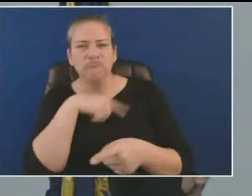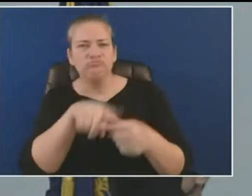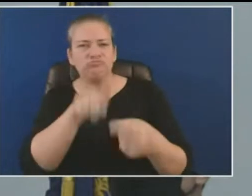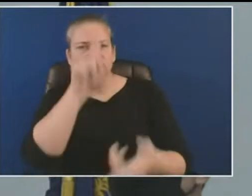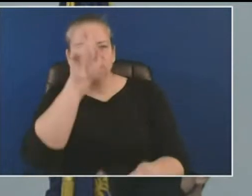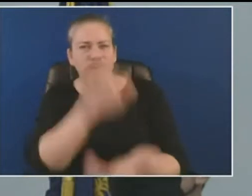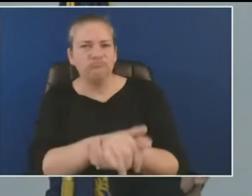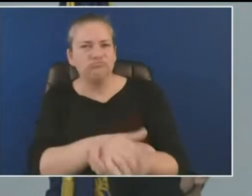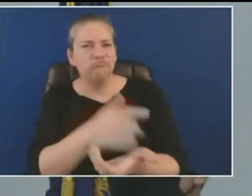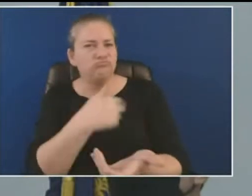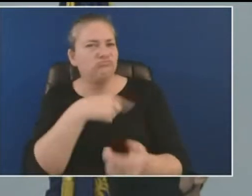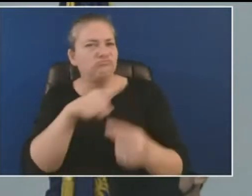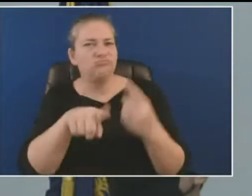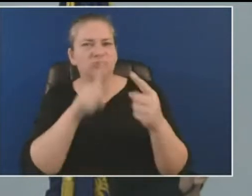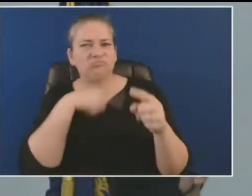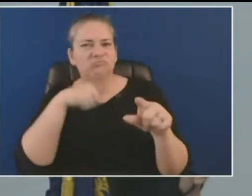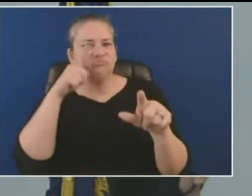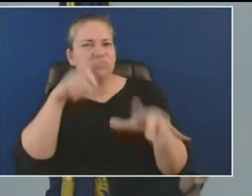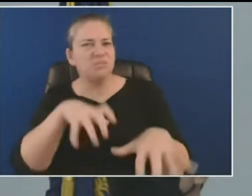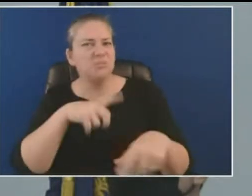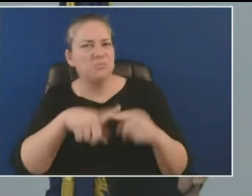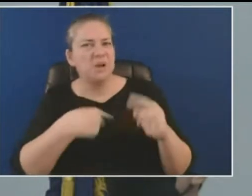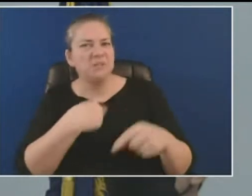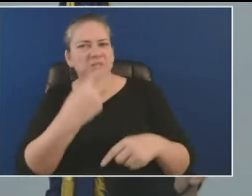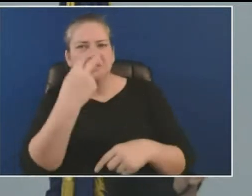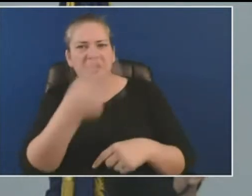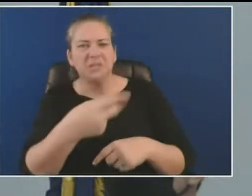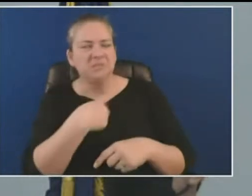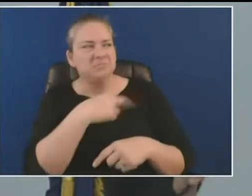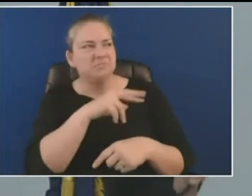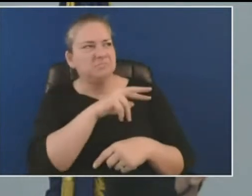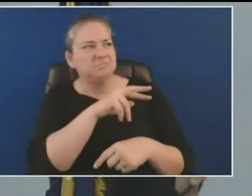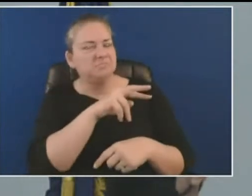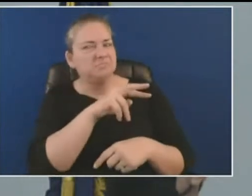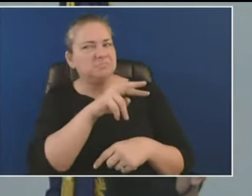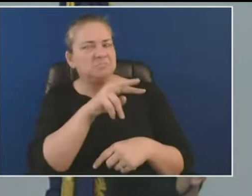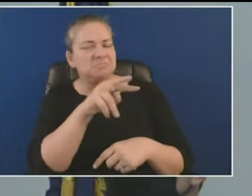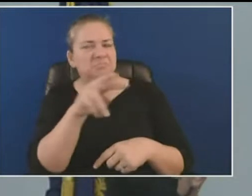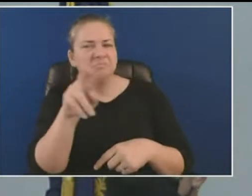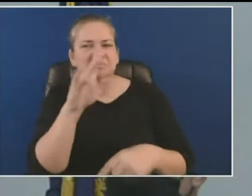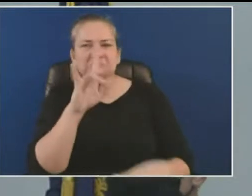What I saw. But how the everyone has responded,